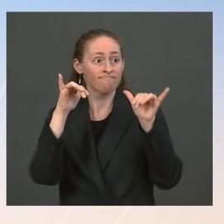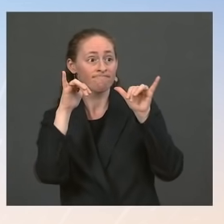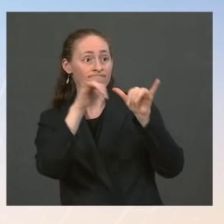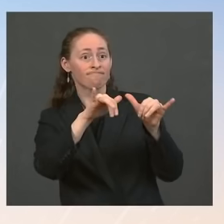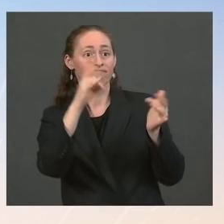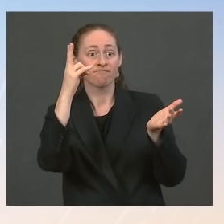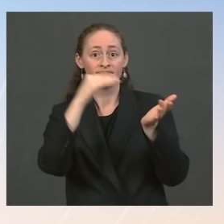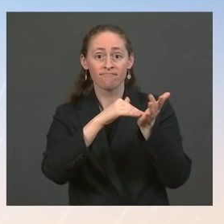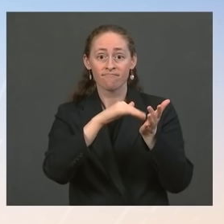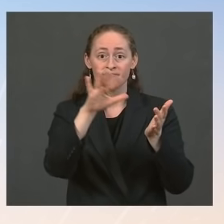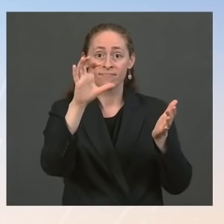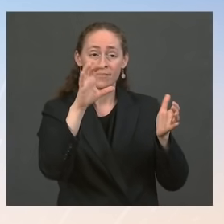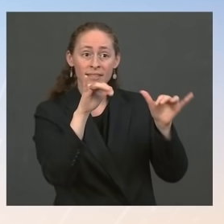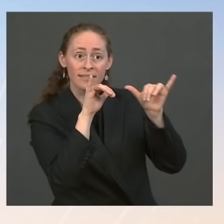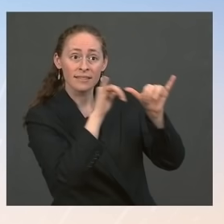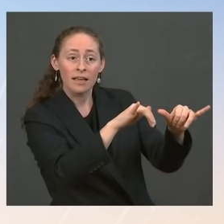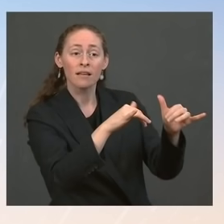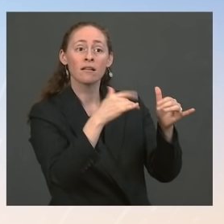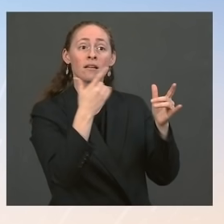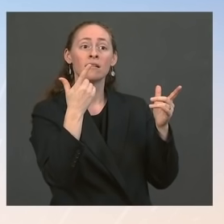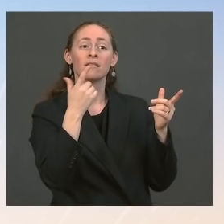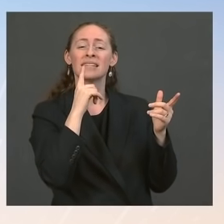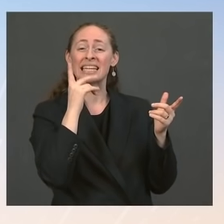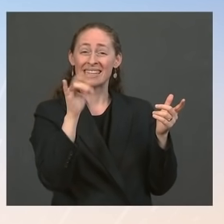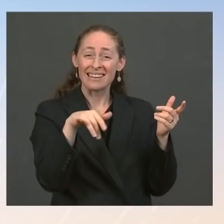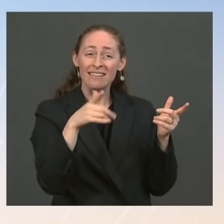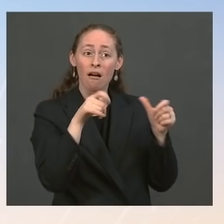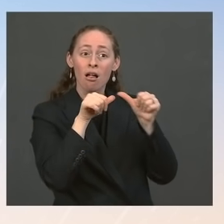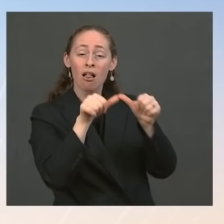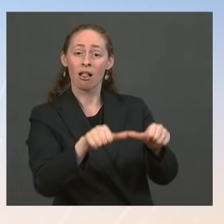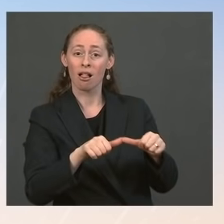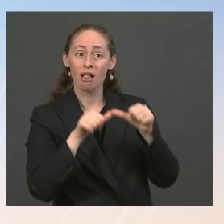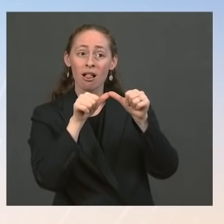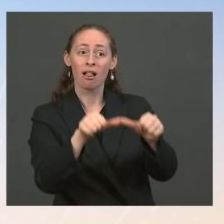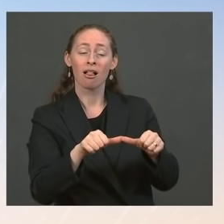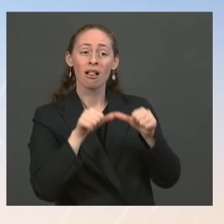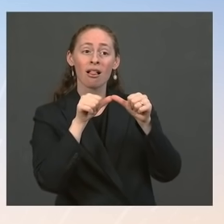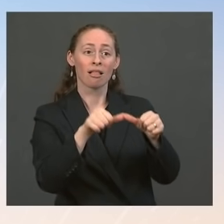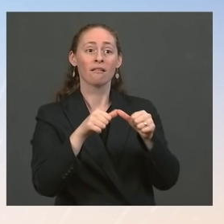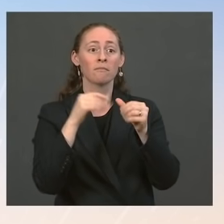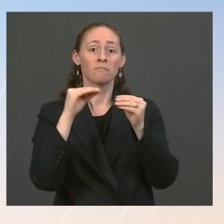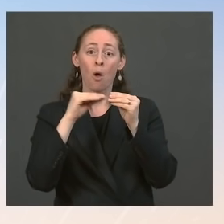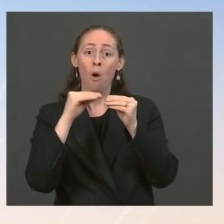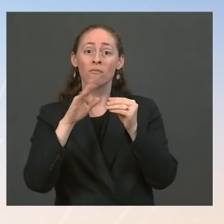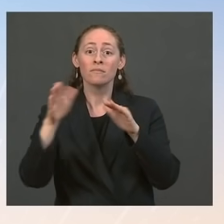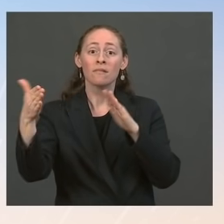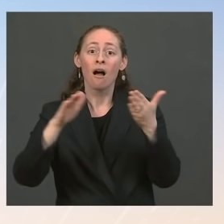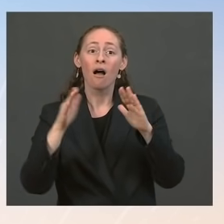that was not going to be a sustainable number over the long term. And what the decision he was making was about